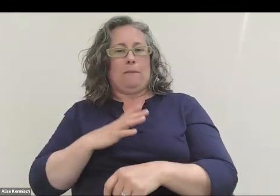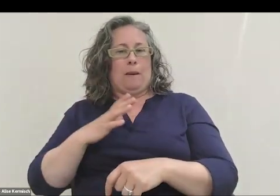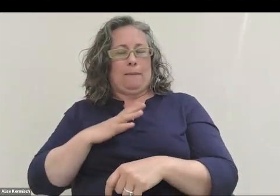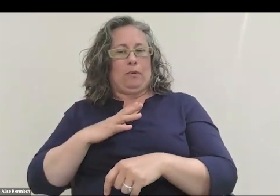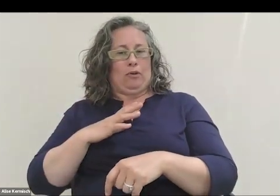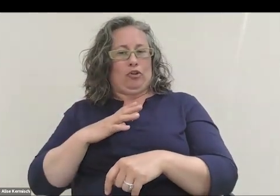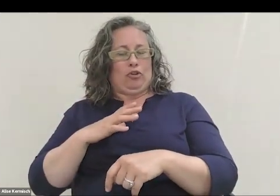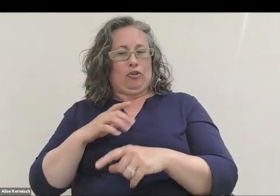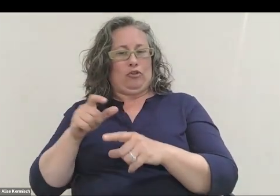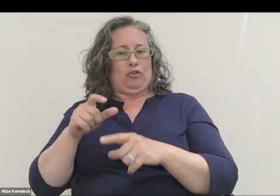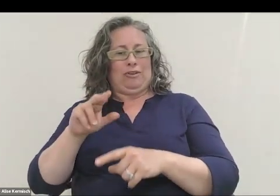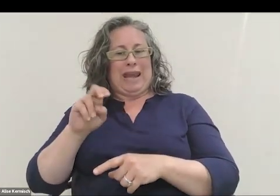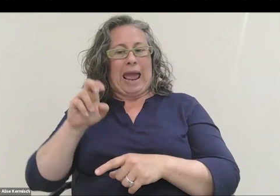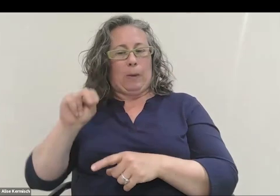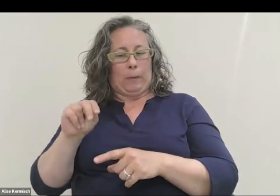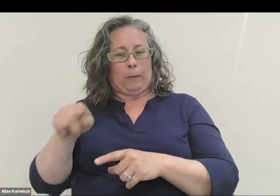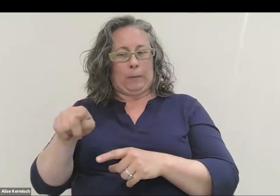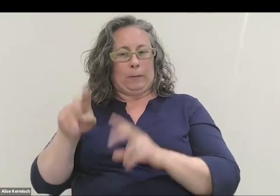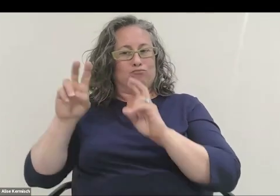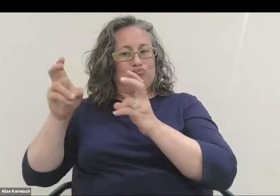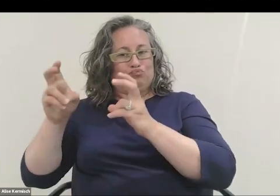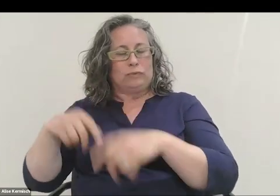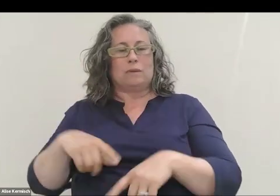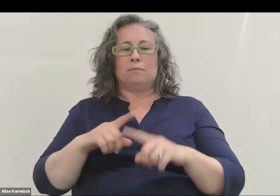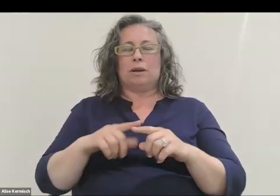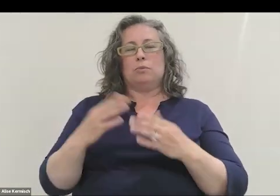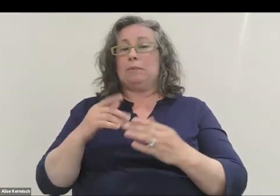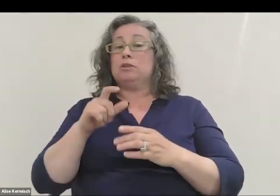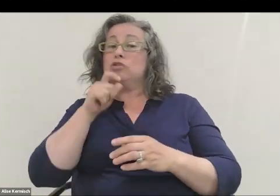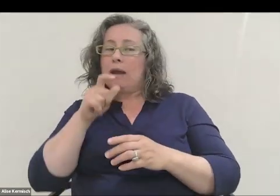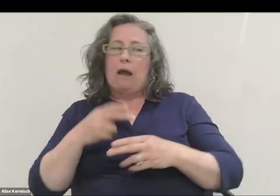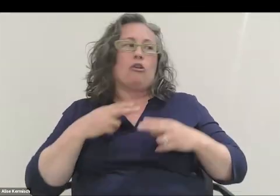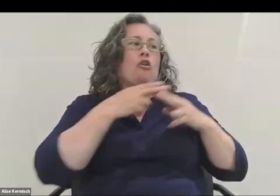It's a theory has that but you probably shouldn't call people Crips.